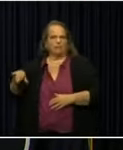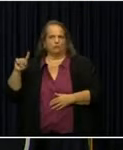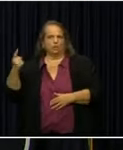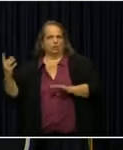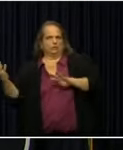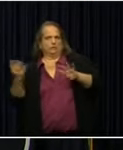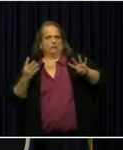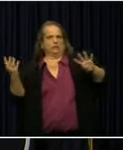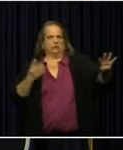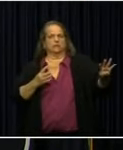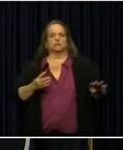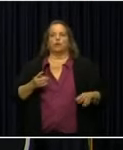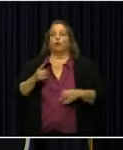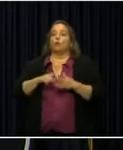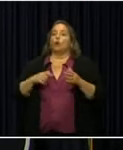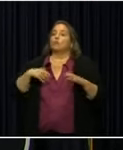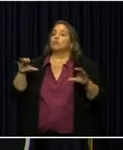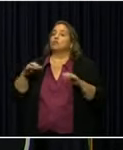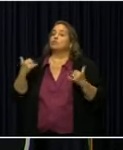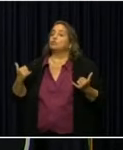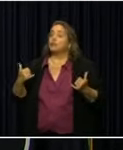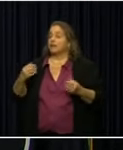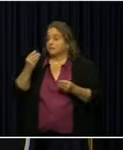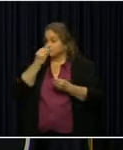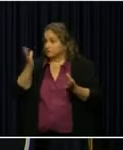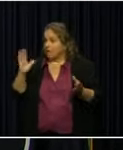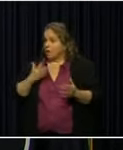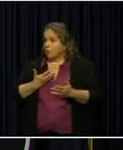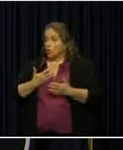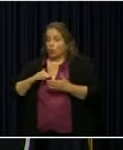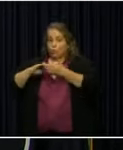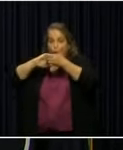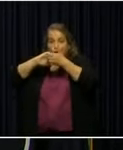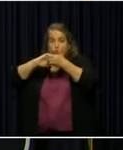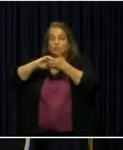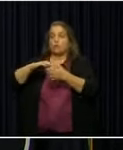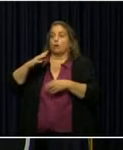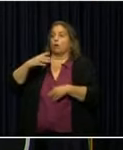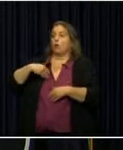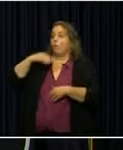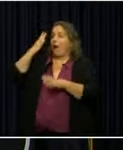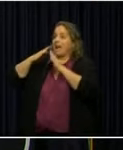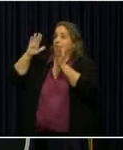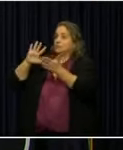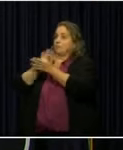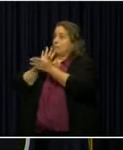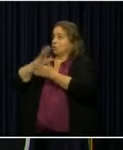THEIR PEOPLE MAY BE CONNECTED MORE SO GIVEN THE INDUSTRY OR OTHER FACTORS TO OUR AT-RISK